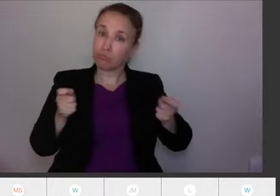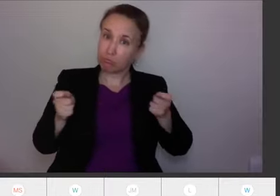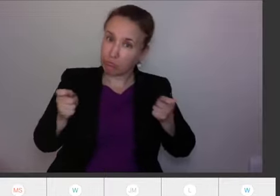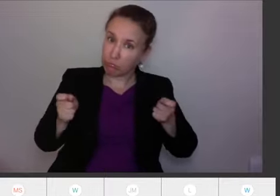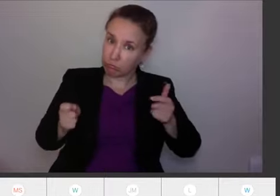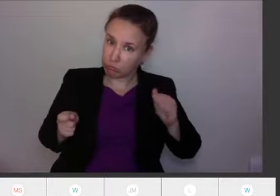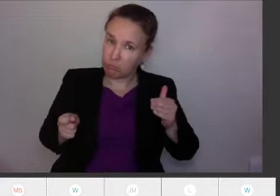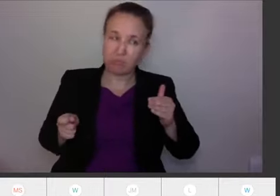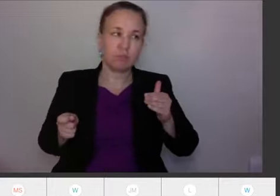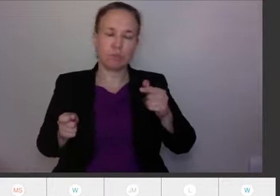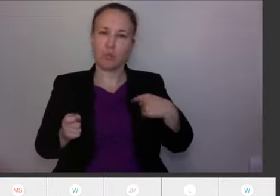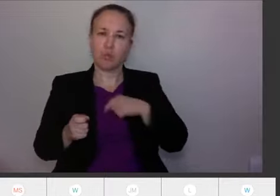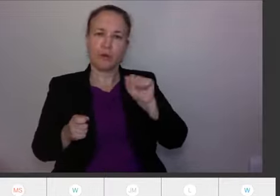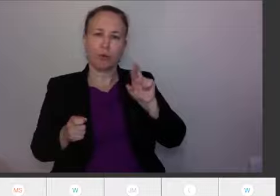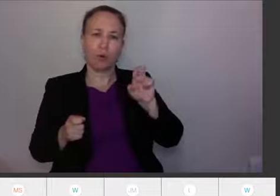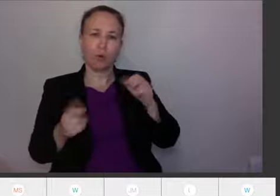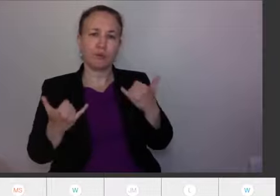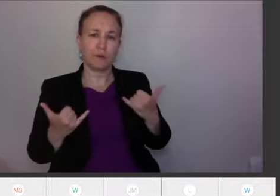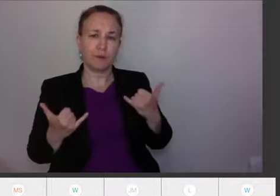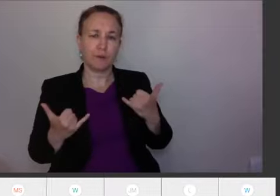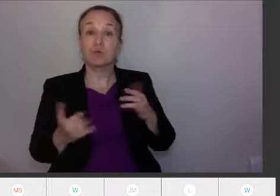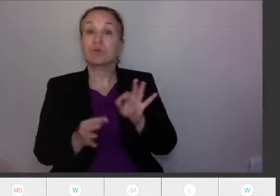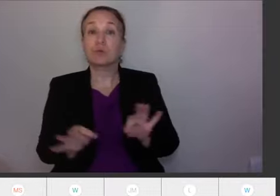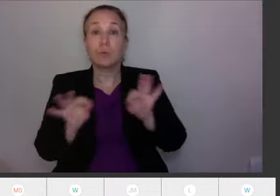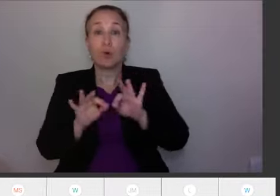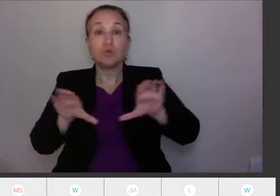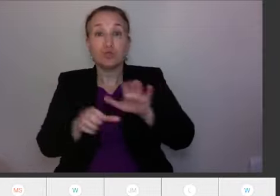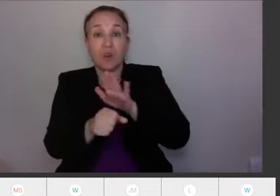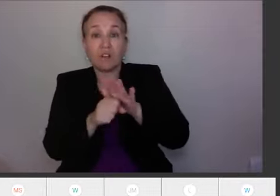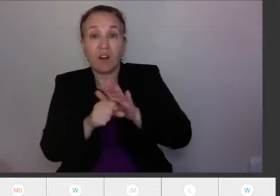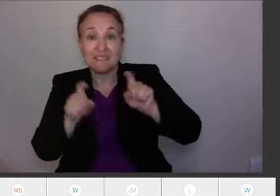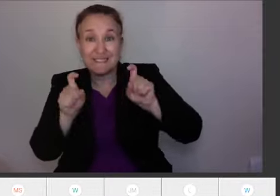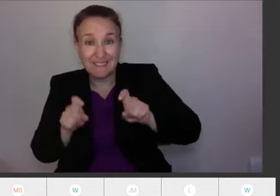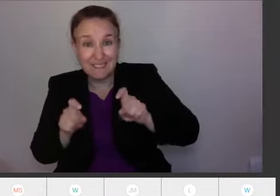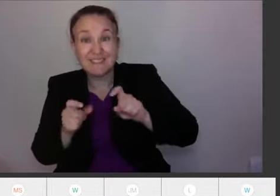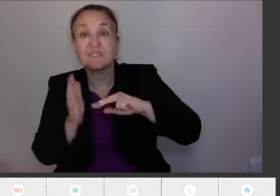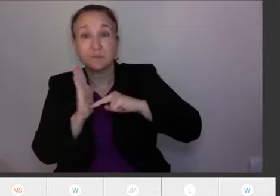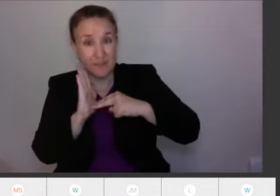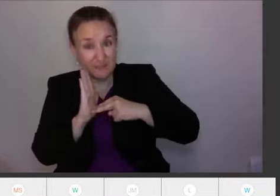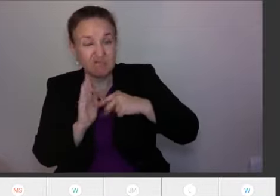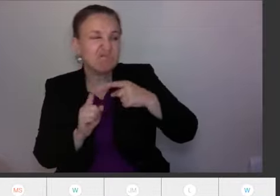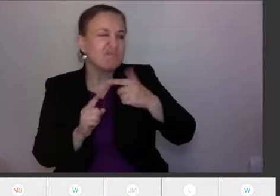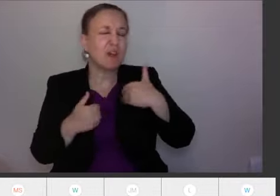you should be doing enough testing that you are getting about a three percent